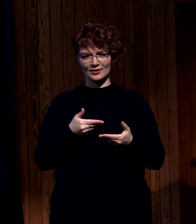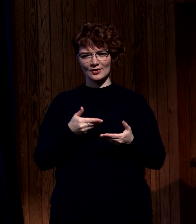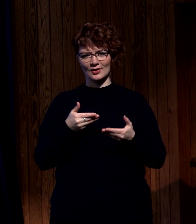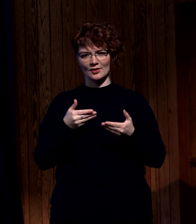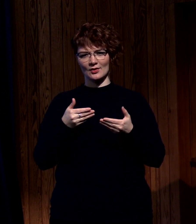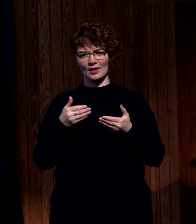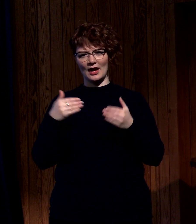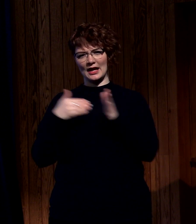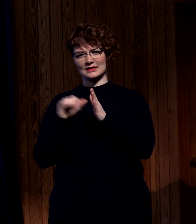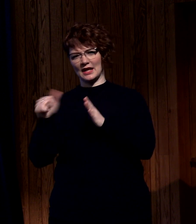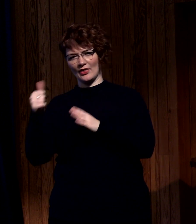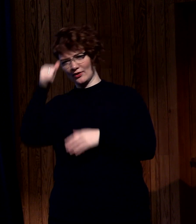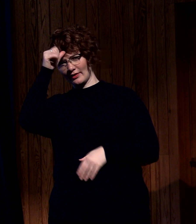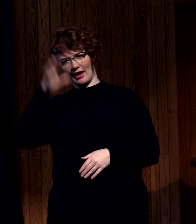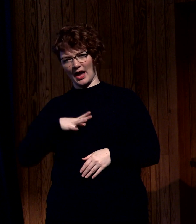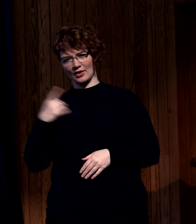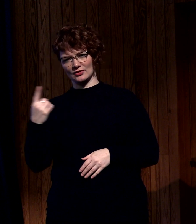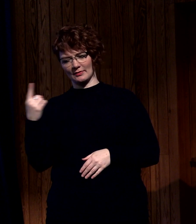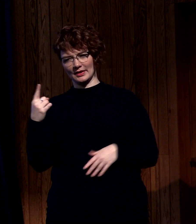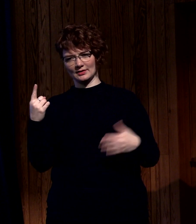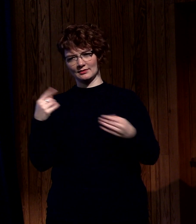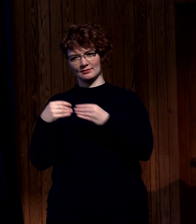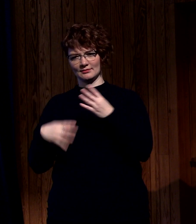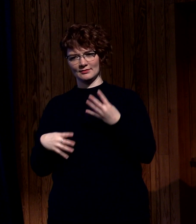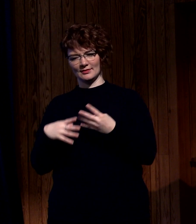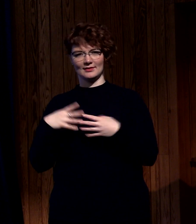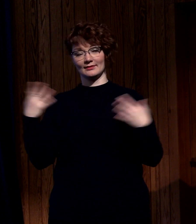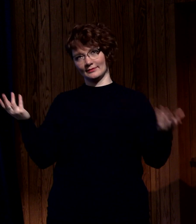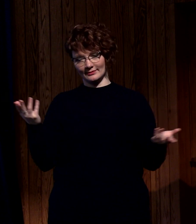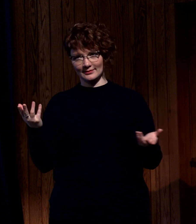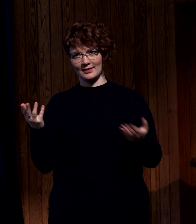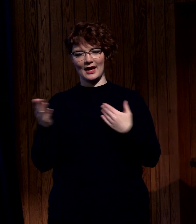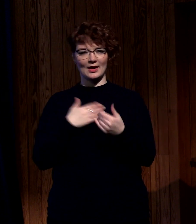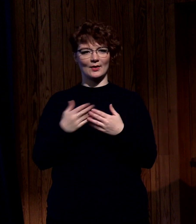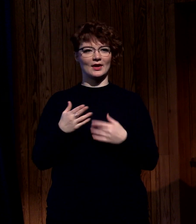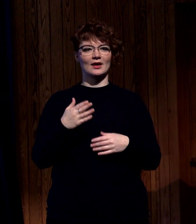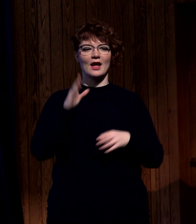something from last week. But whatever. Hello to those of you